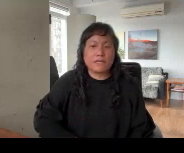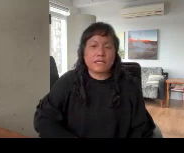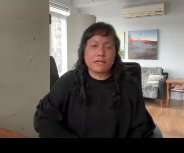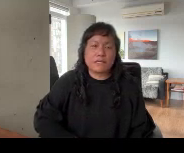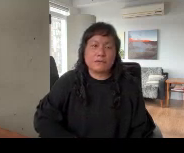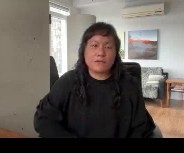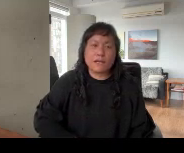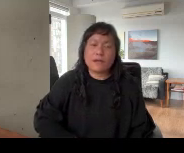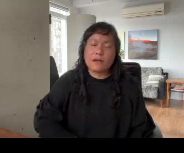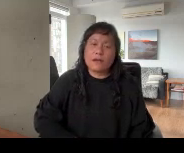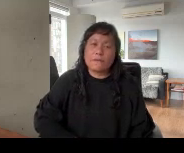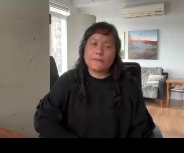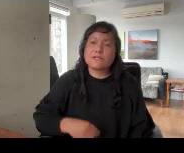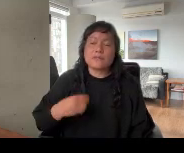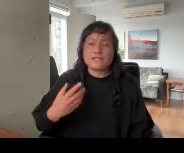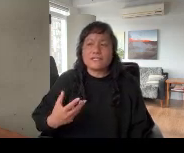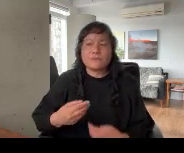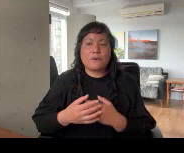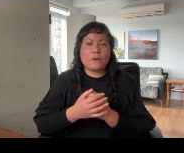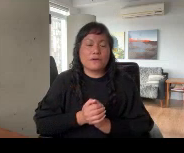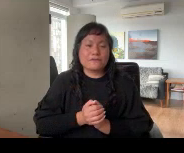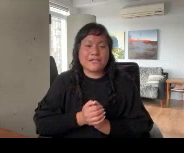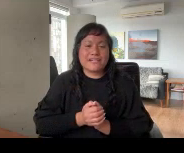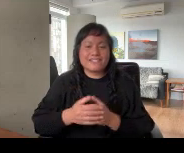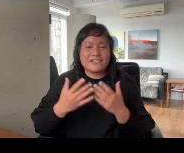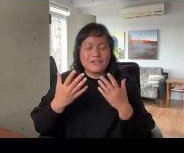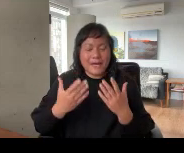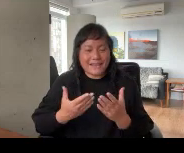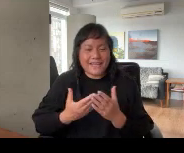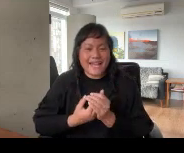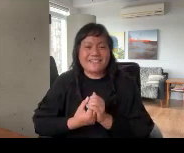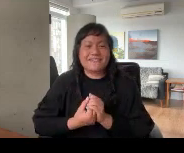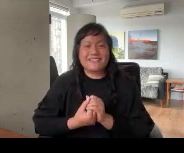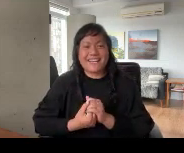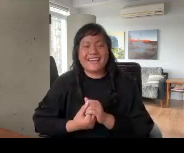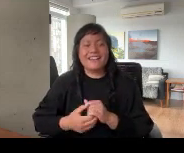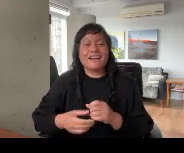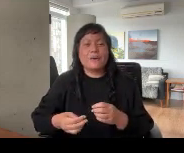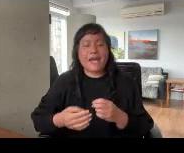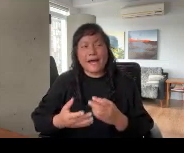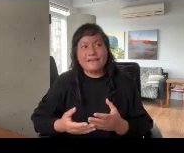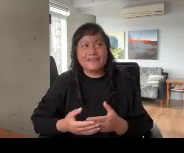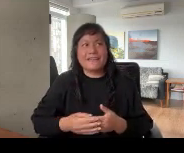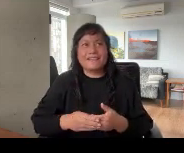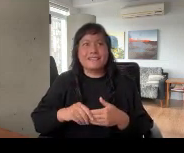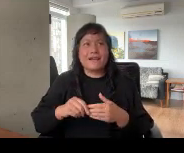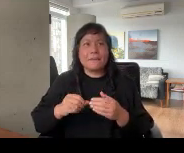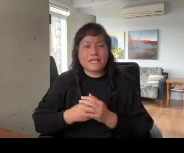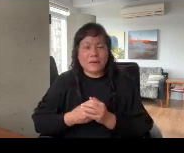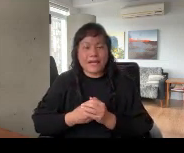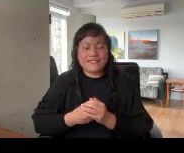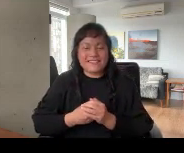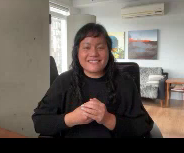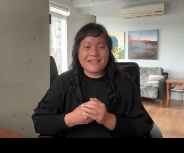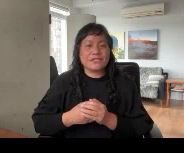from 1993. So this is what we're looking to do at the end of the day, we have these best practices